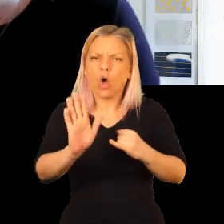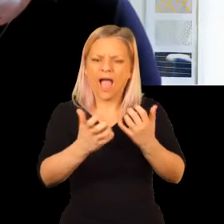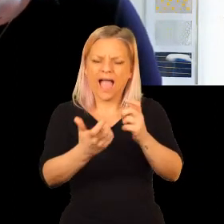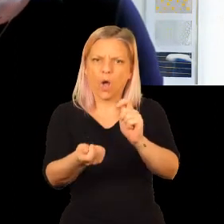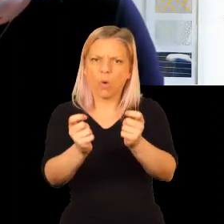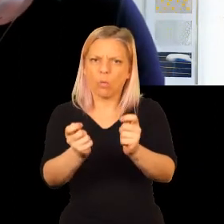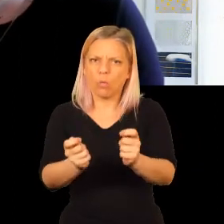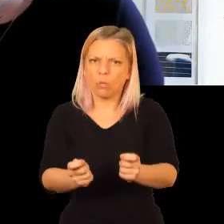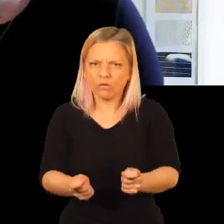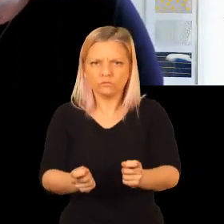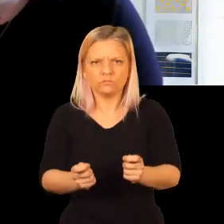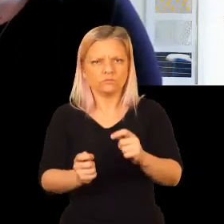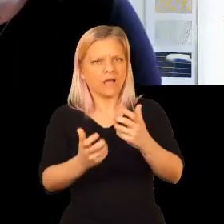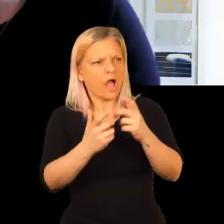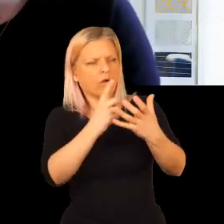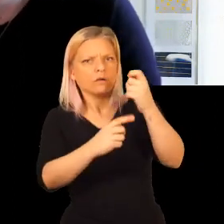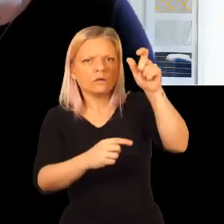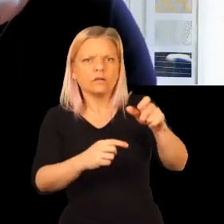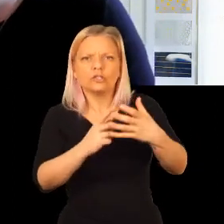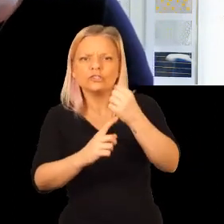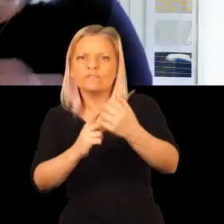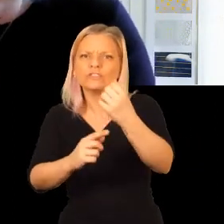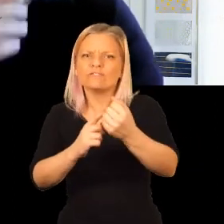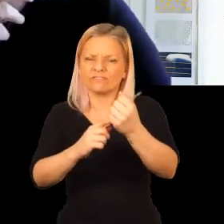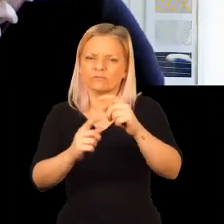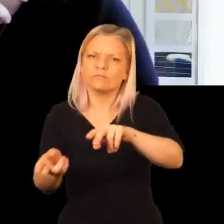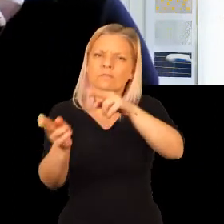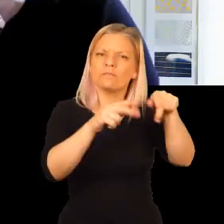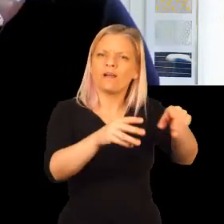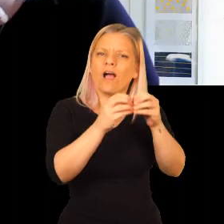it wrong or has somebody achieved something or have it not and to go back to these values